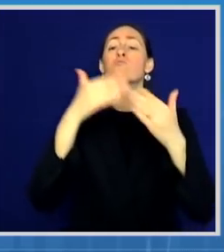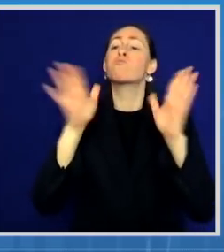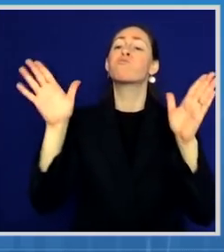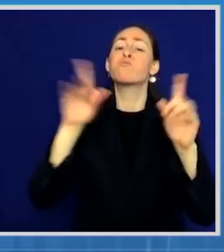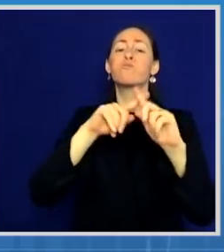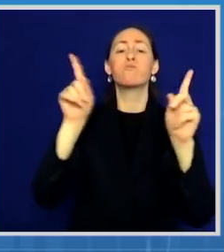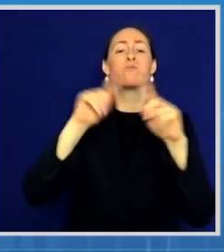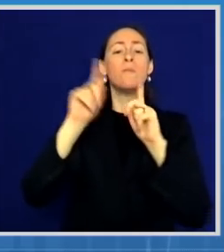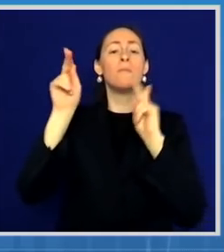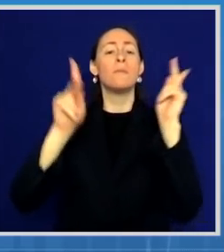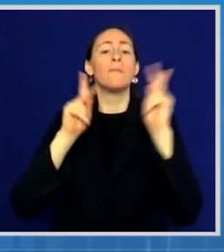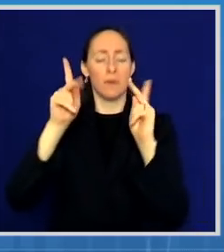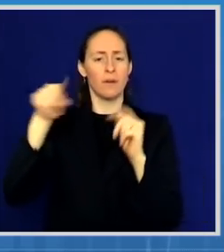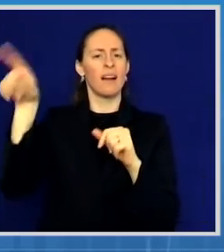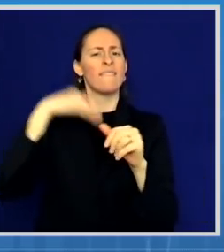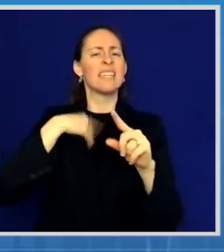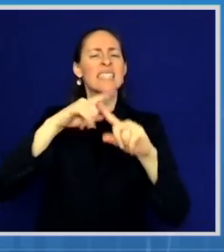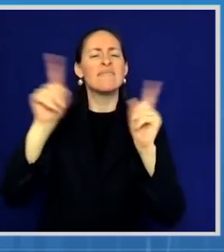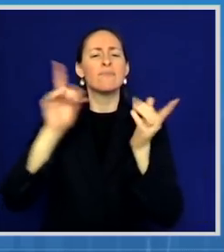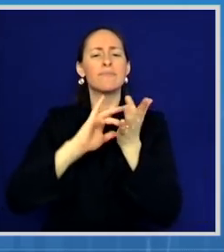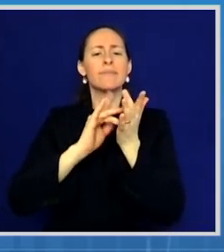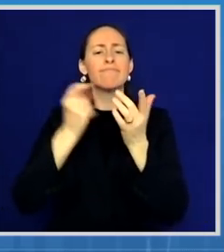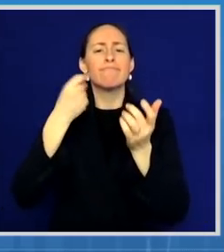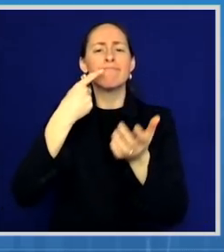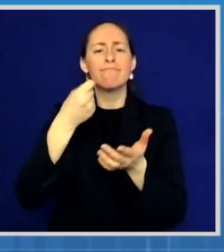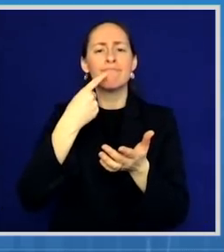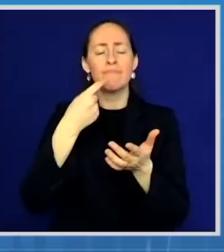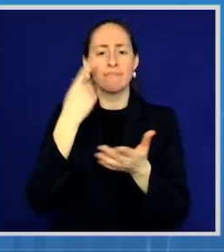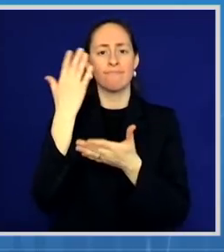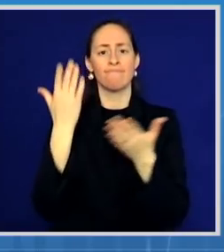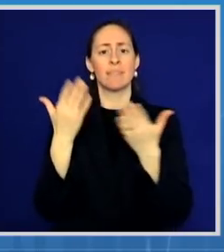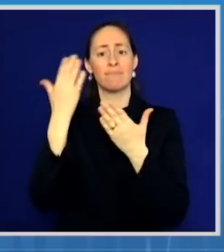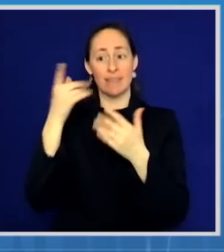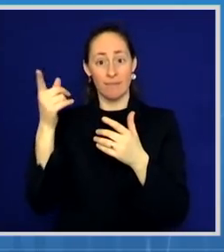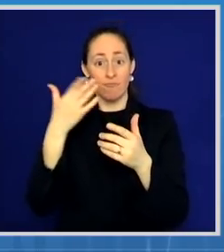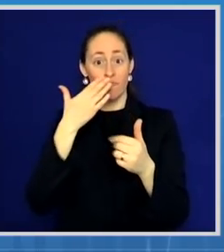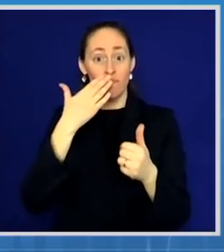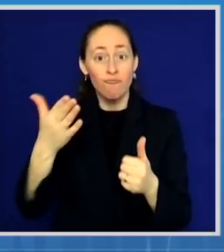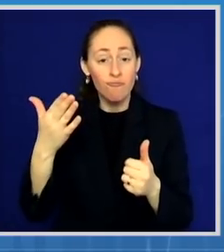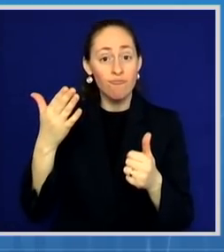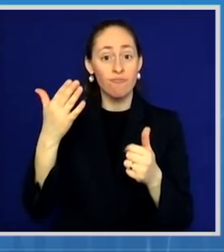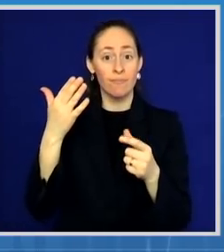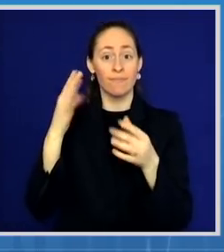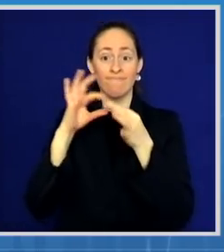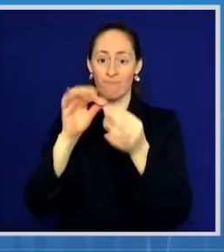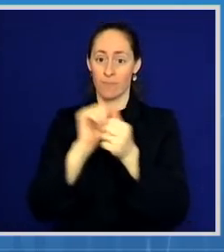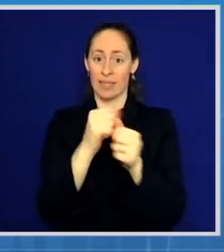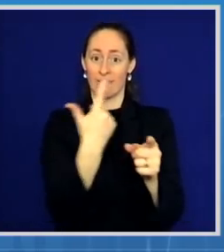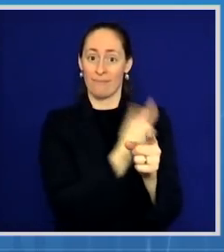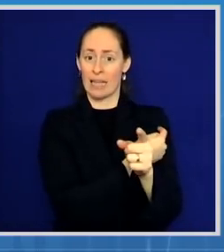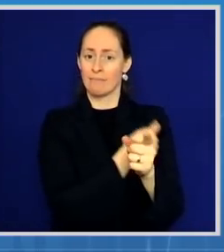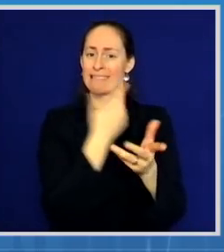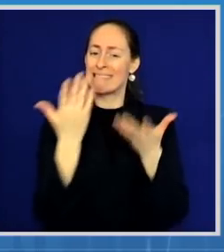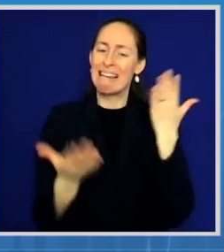that may not get a good enough response after the first dose and we absolutely want them to get the second dose.